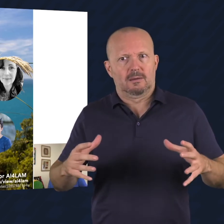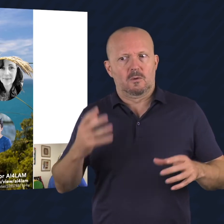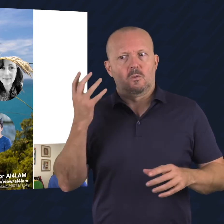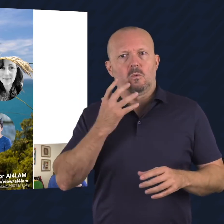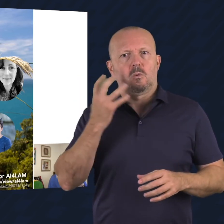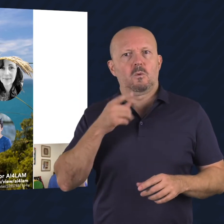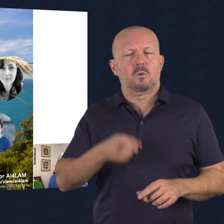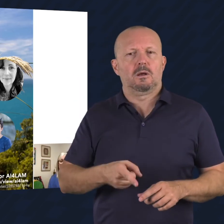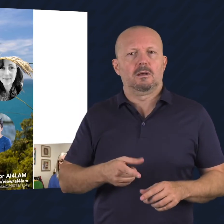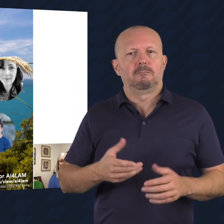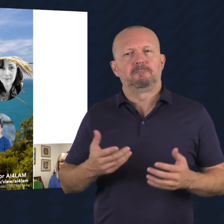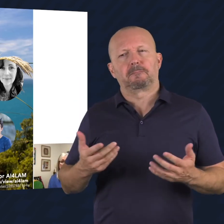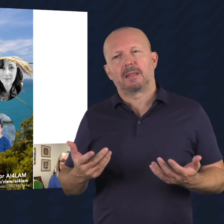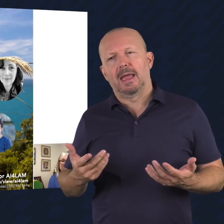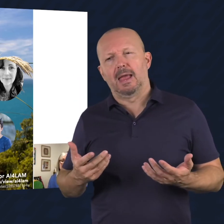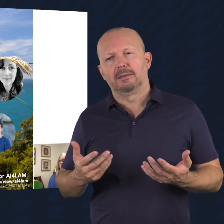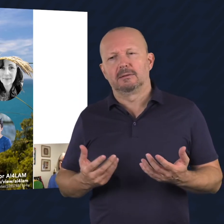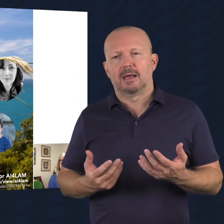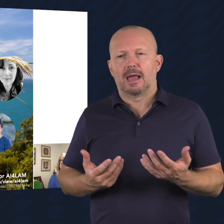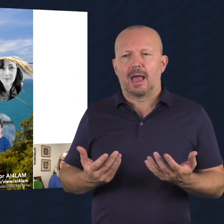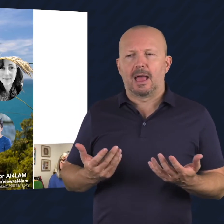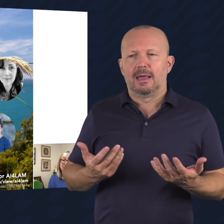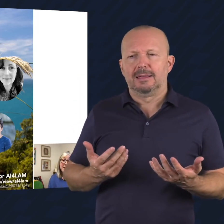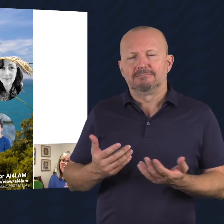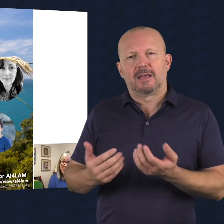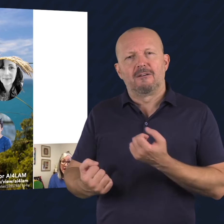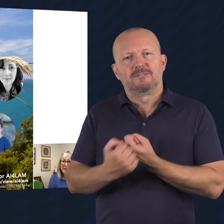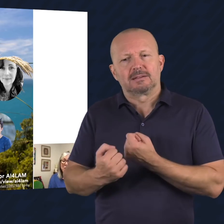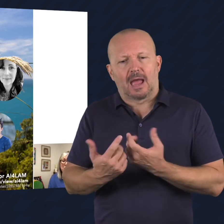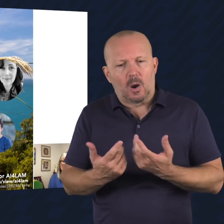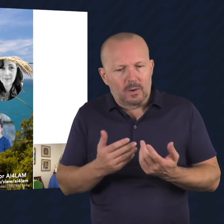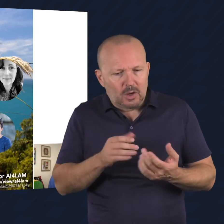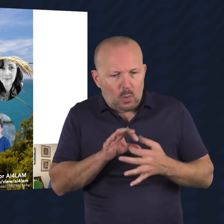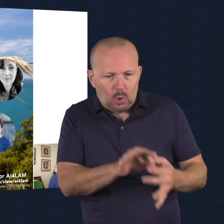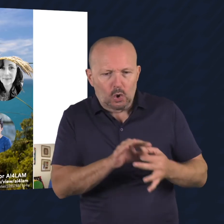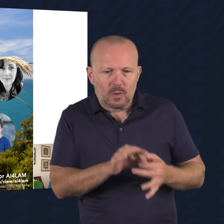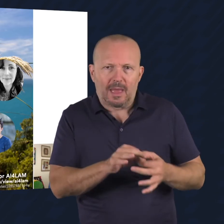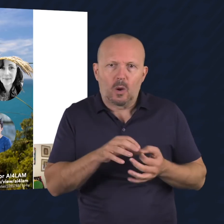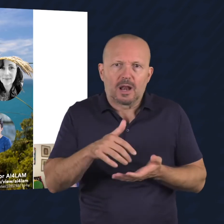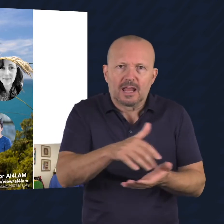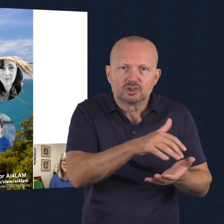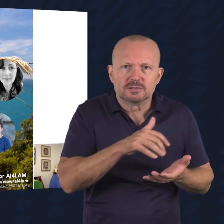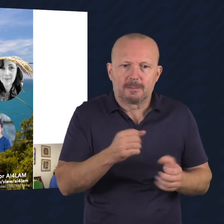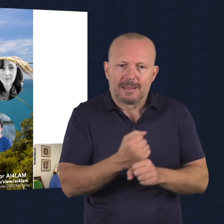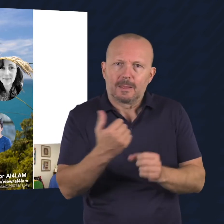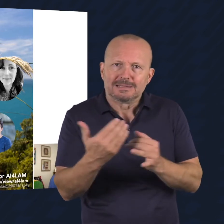and it's growing in significance and the way that we work with our collections and make them accessible.